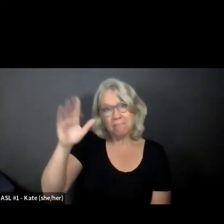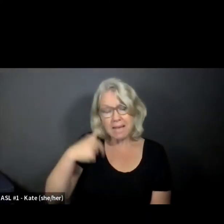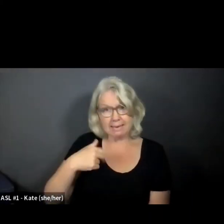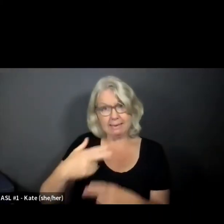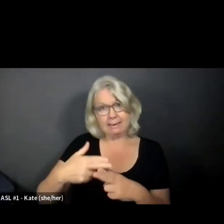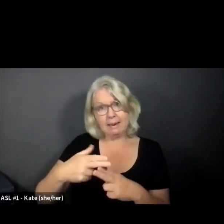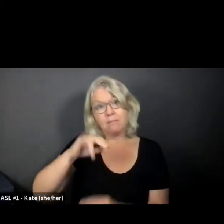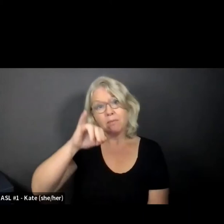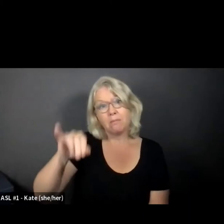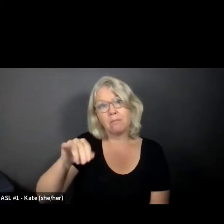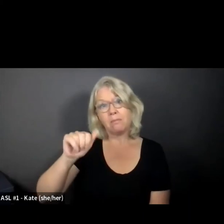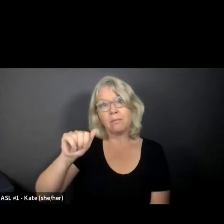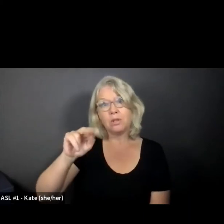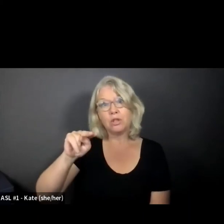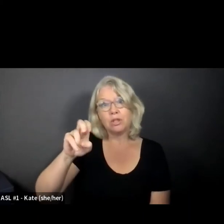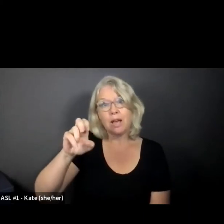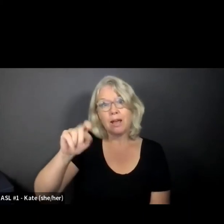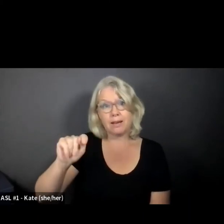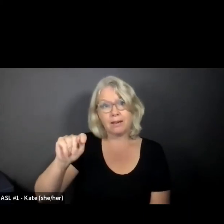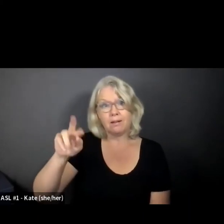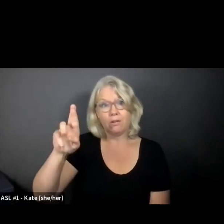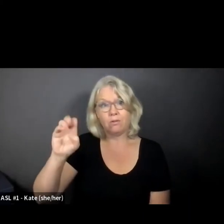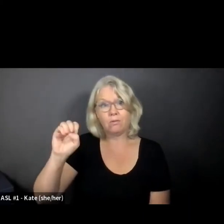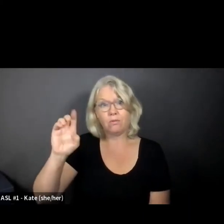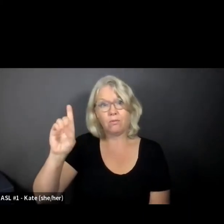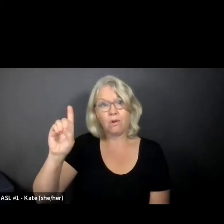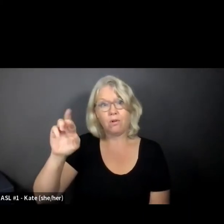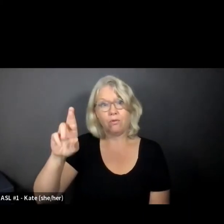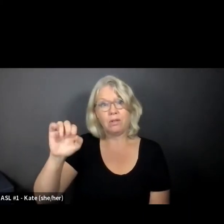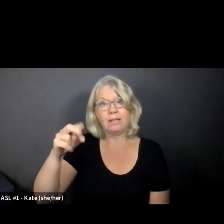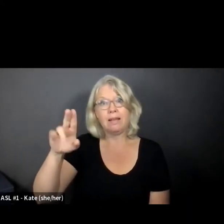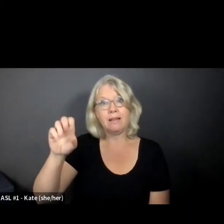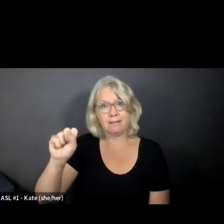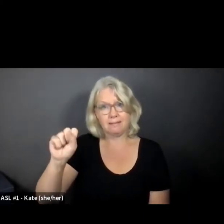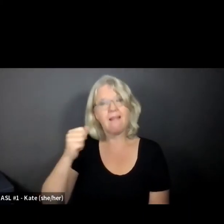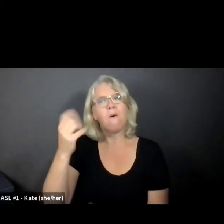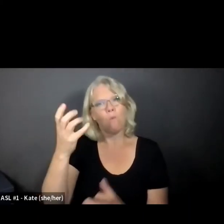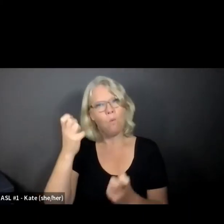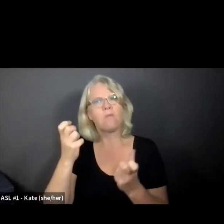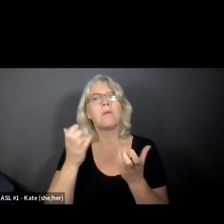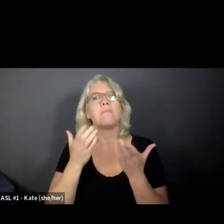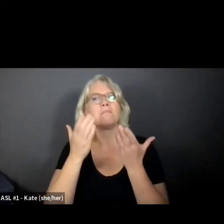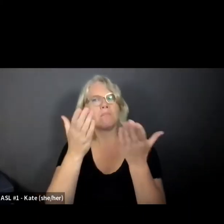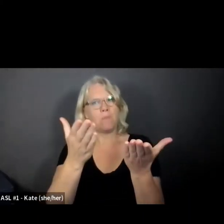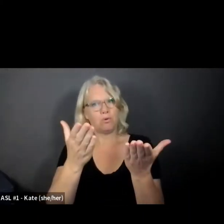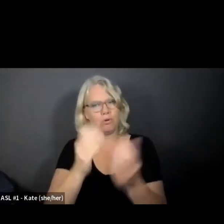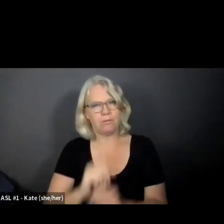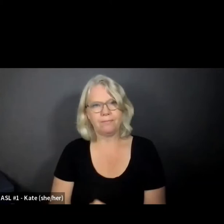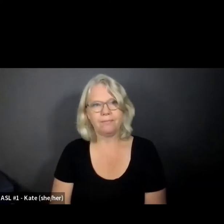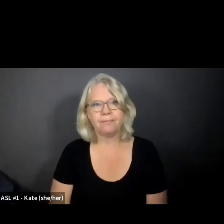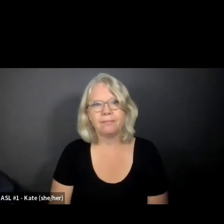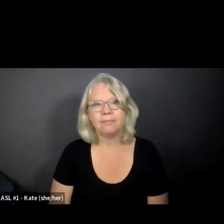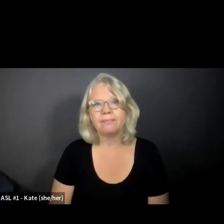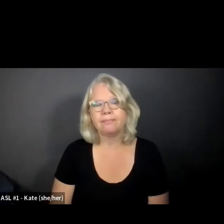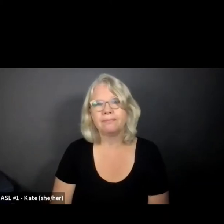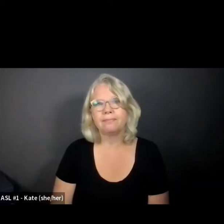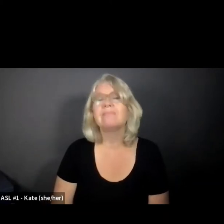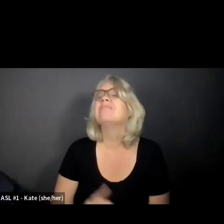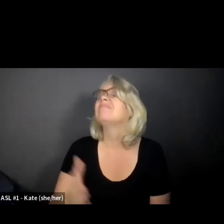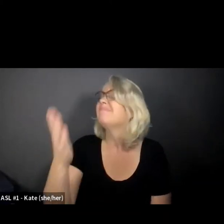YOU WANT TO MOVE THE MOTION FOR APPOINTING THE SECRETARY, CORRECT?